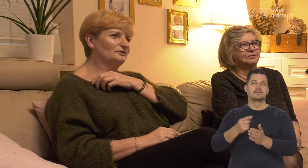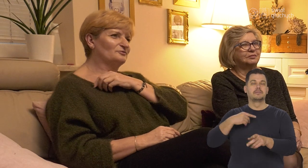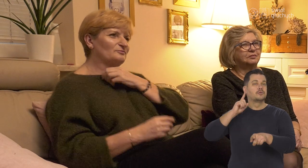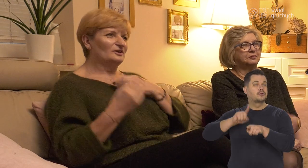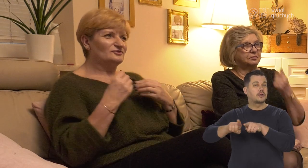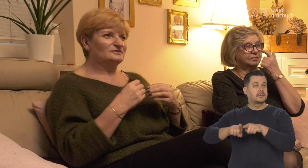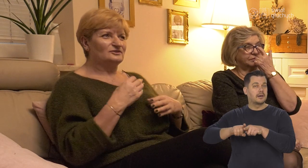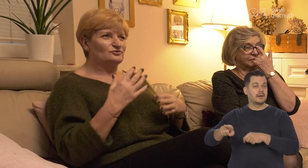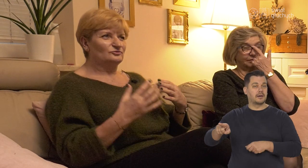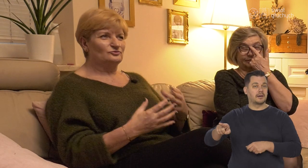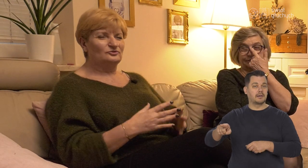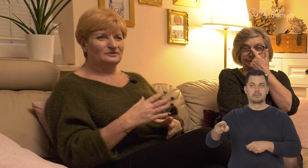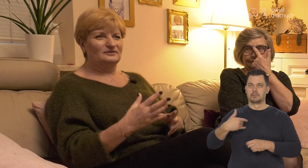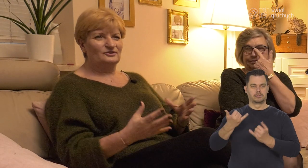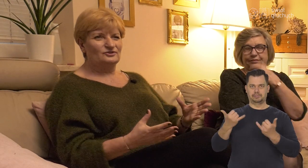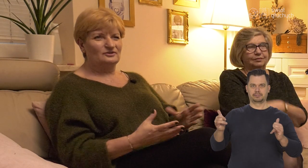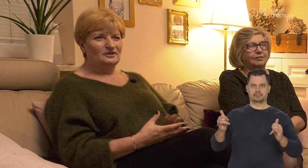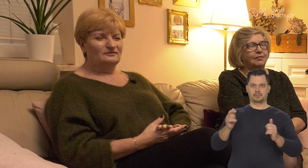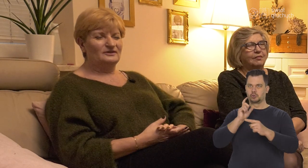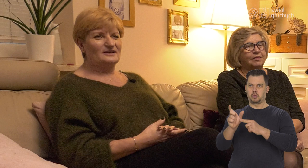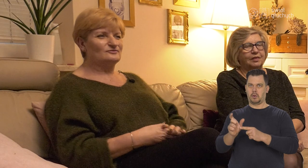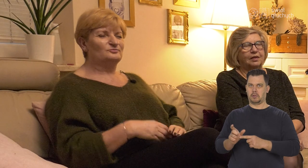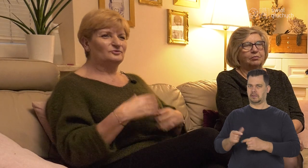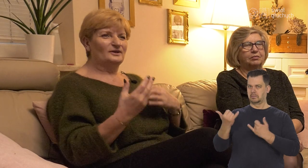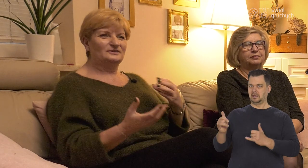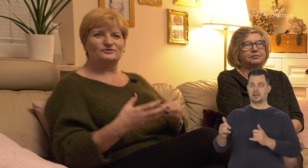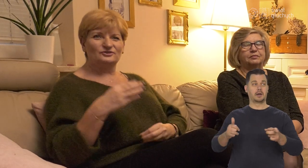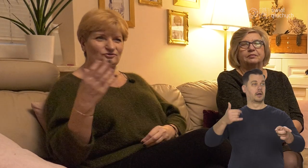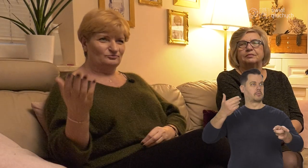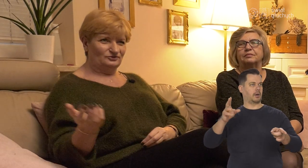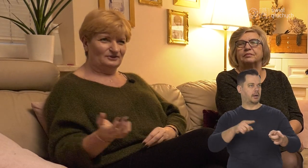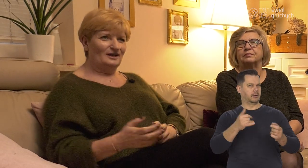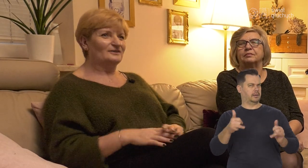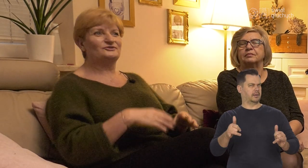For example, my sister signed a lot of signs differently than Monika do.